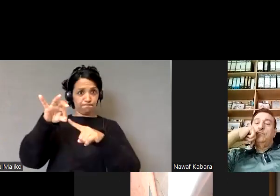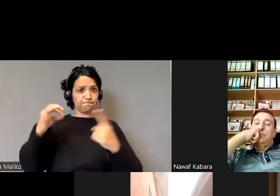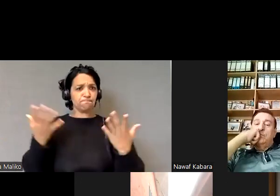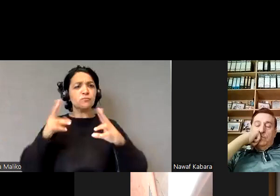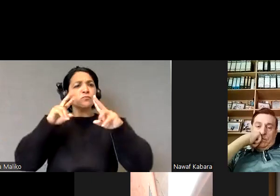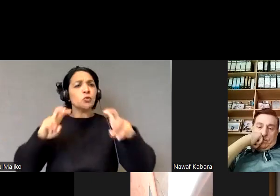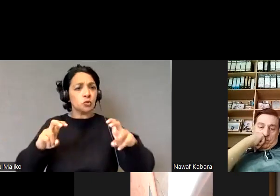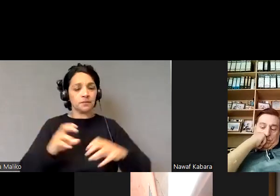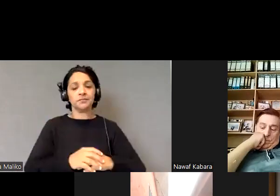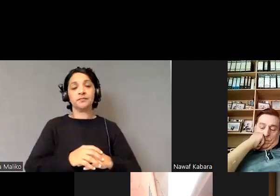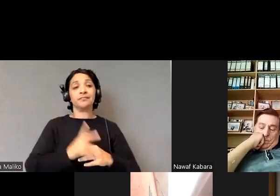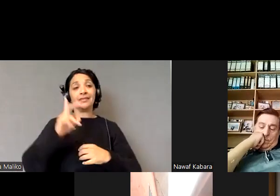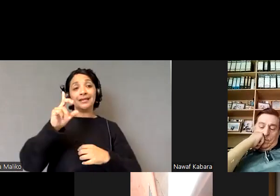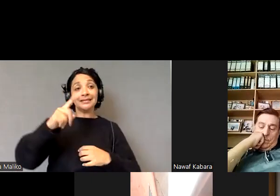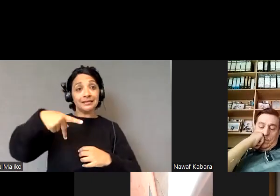in Ukraine have been crucial in supporting